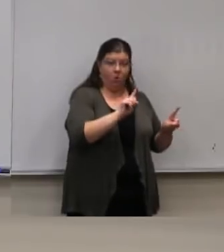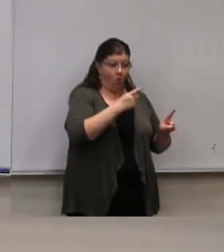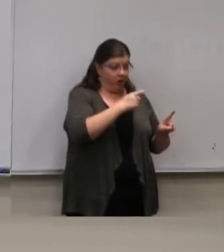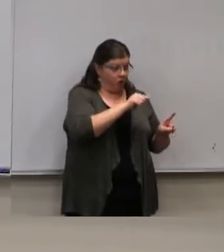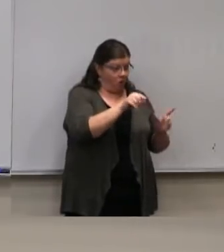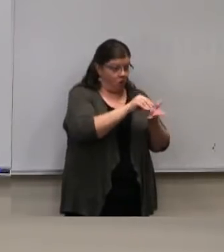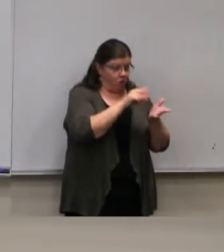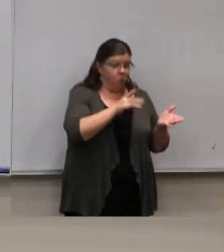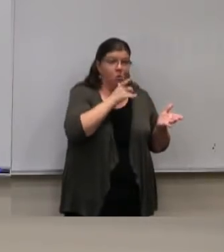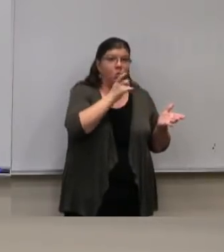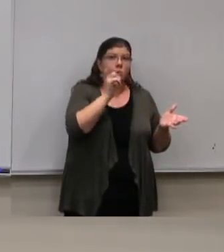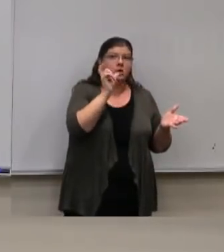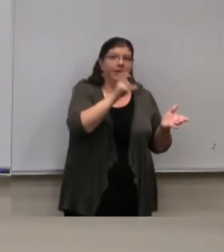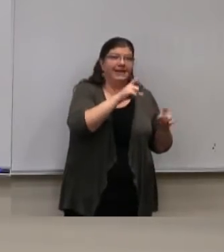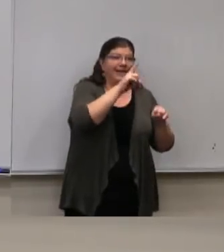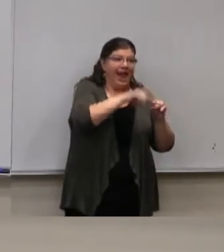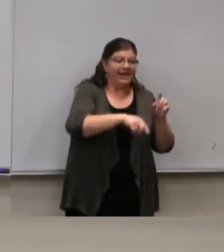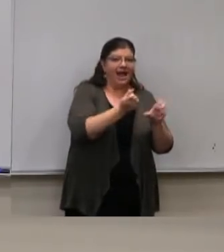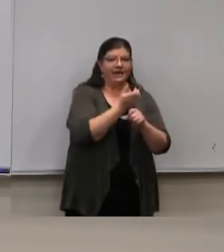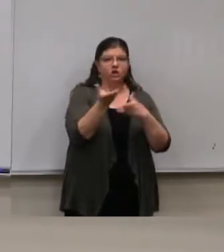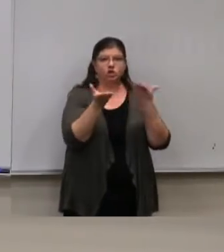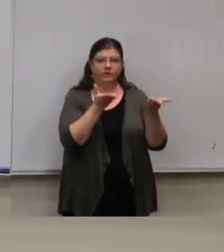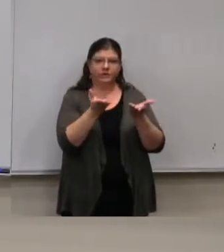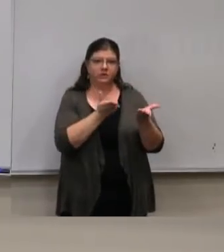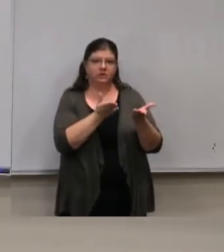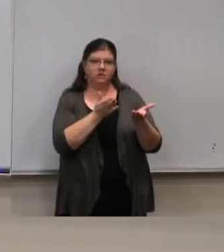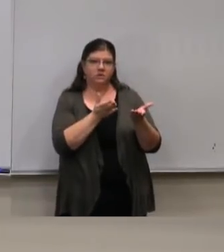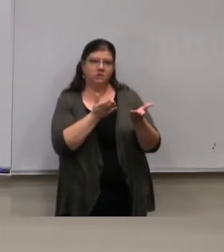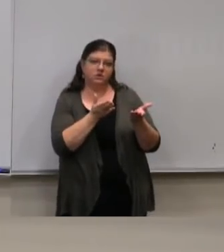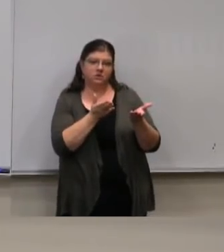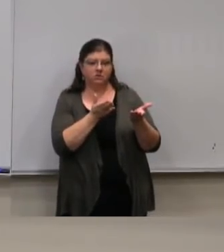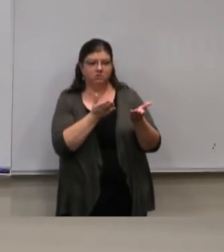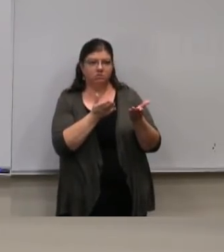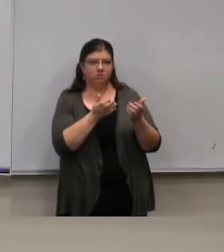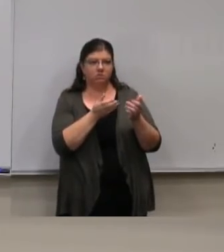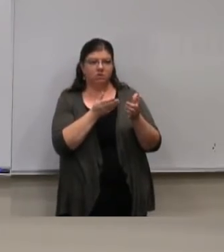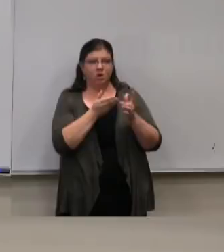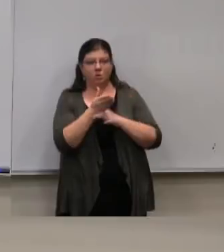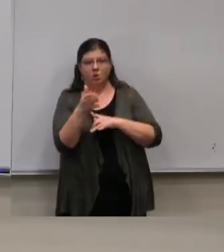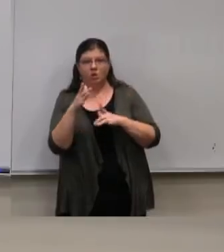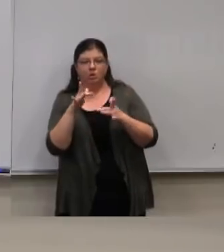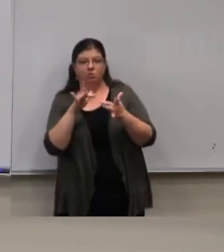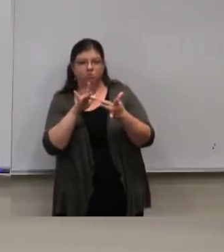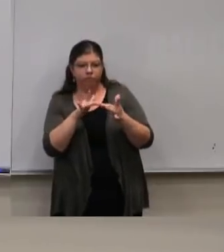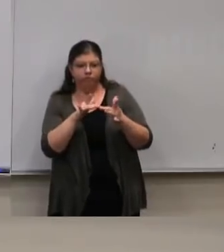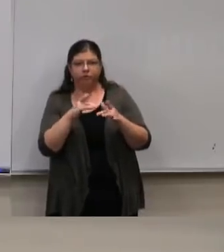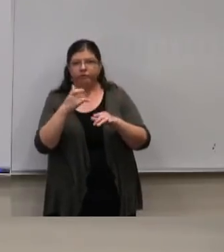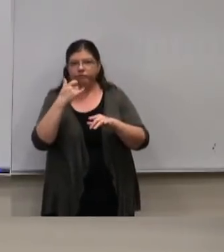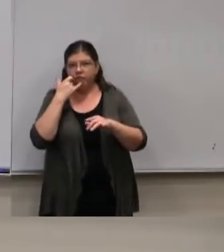that they absolutely cannot get services by talking to someone on the phone or through Cranium Cafe.